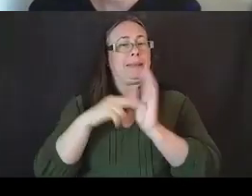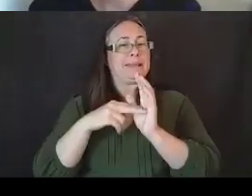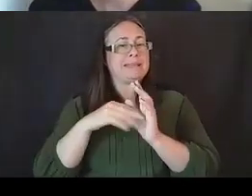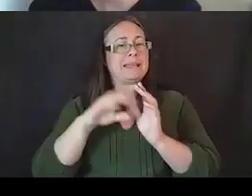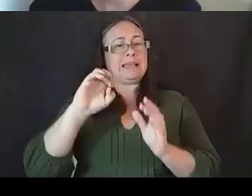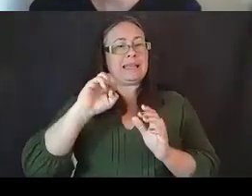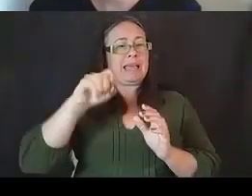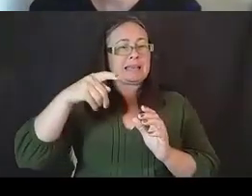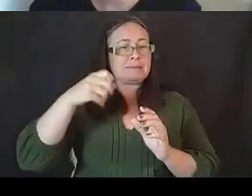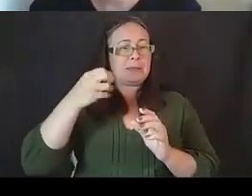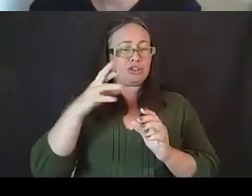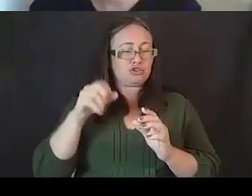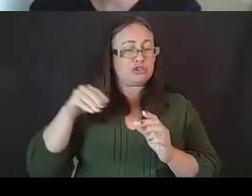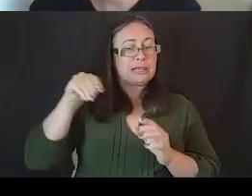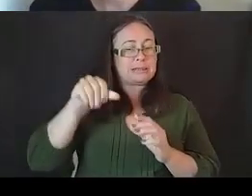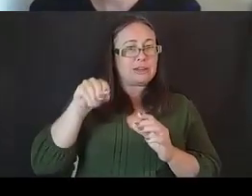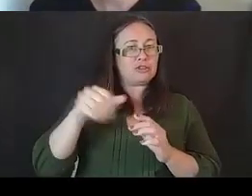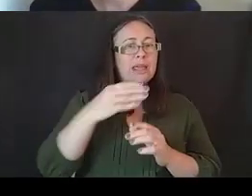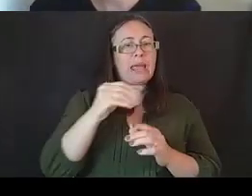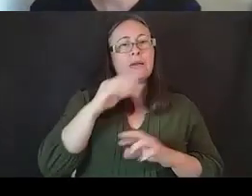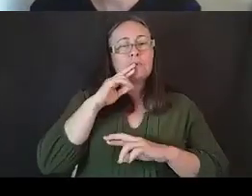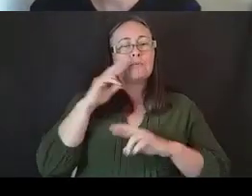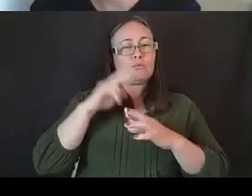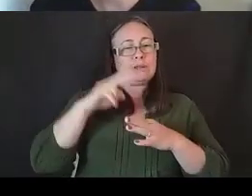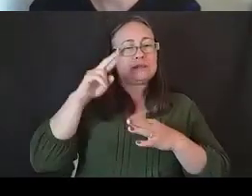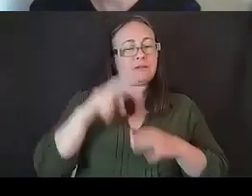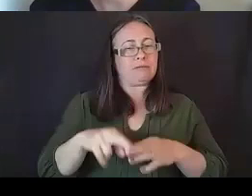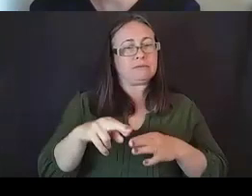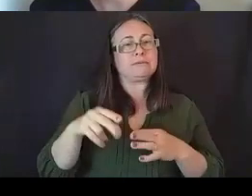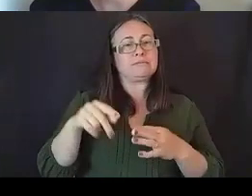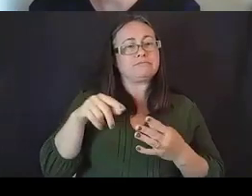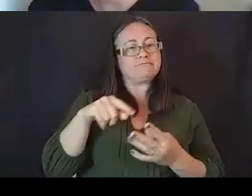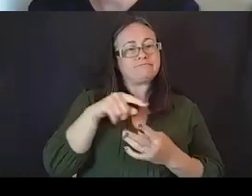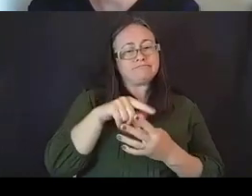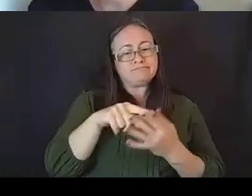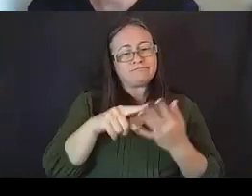because you can find funding information and publications and other project results here.